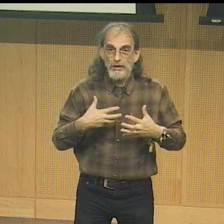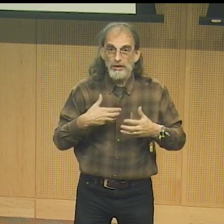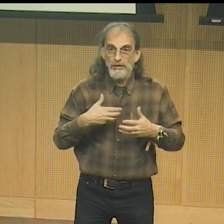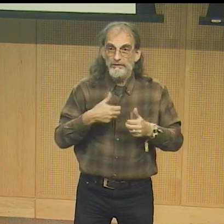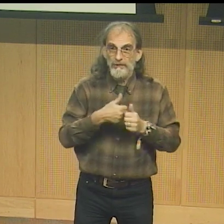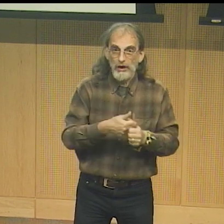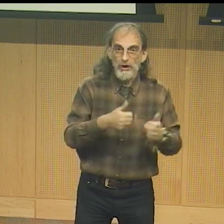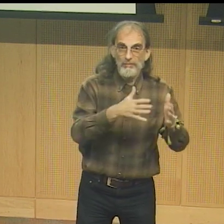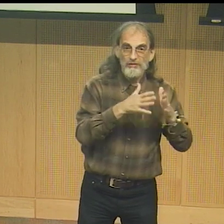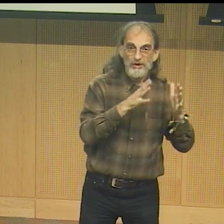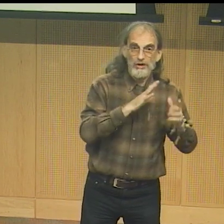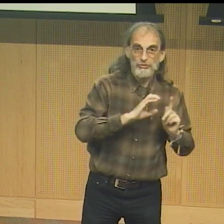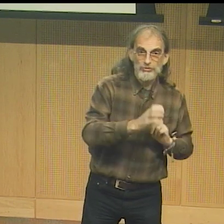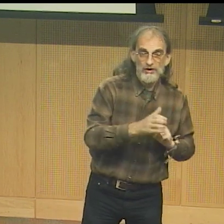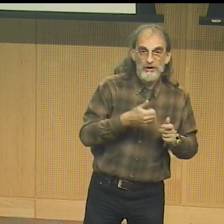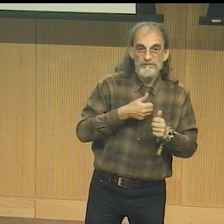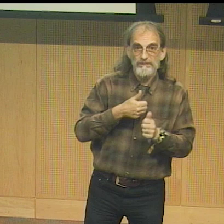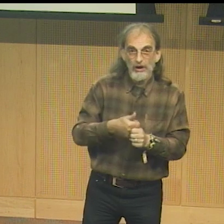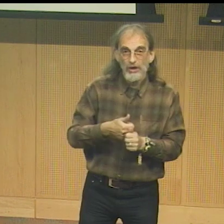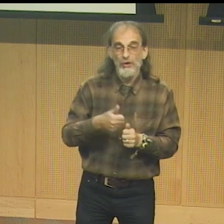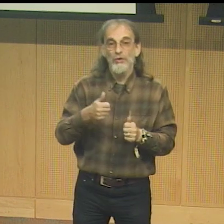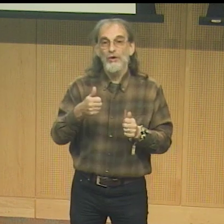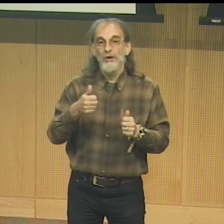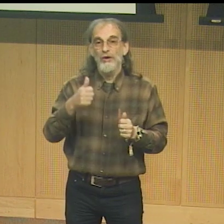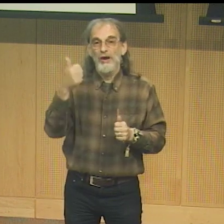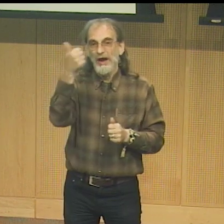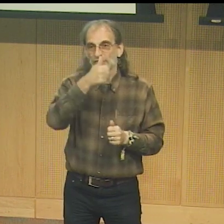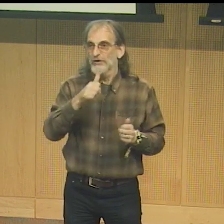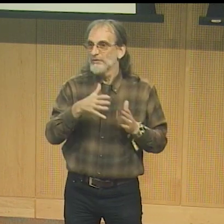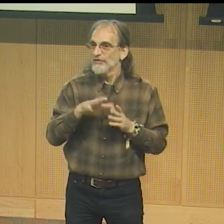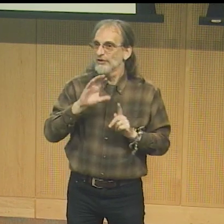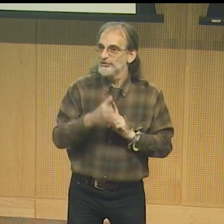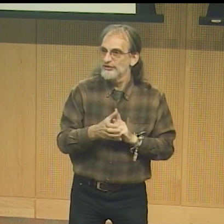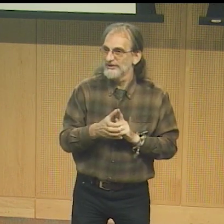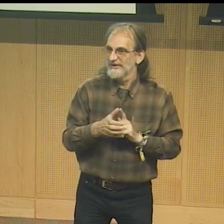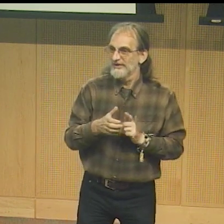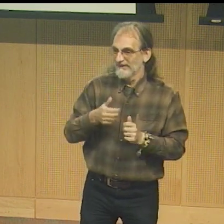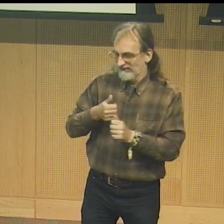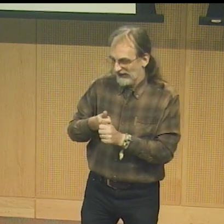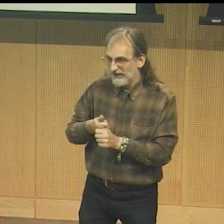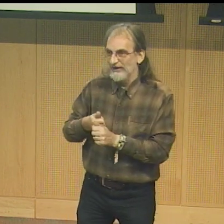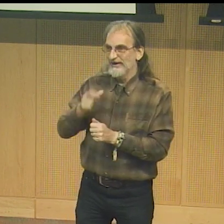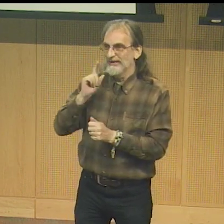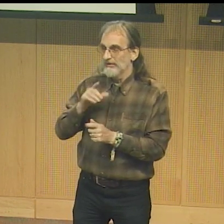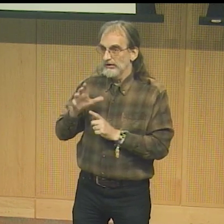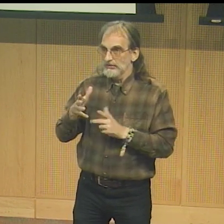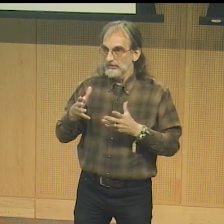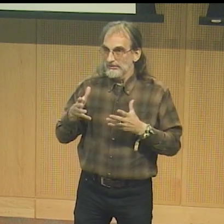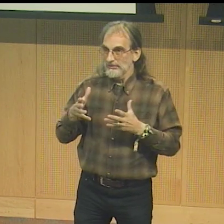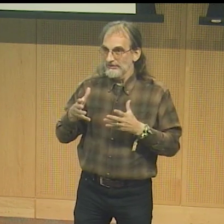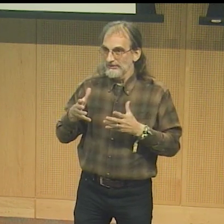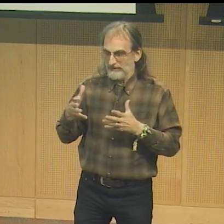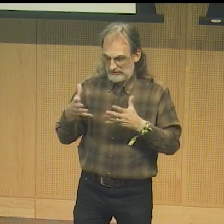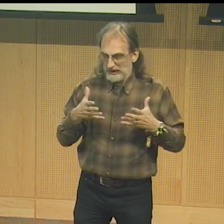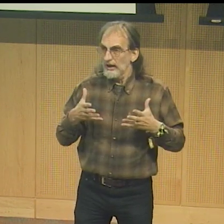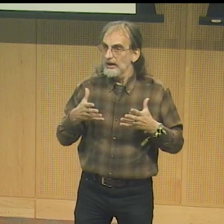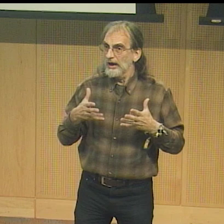within them--the hearing majority culture, their Deaf culture, their Deaf minority culture, be it African American or Native American,